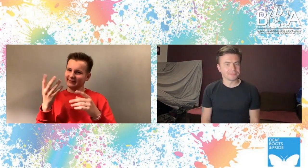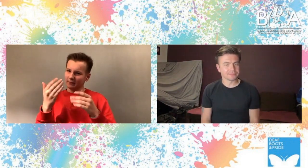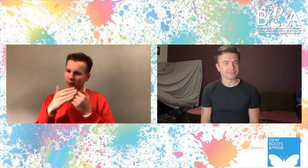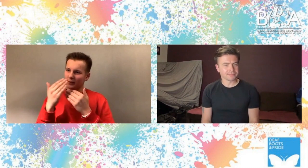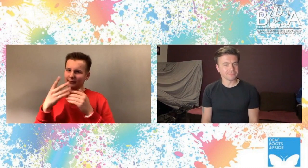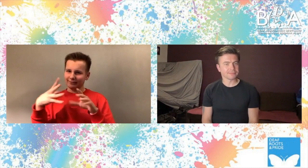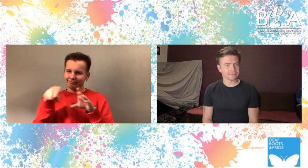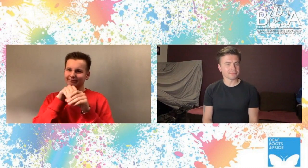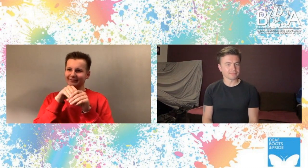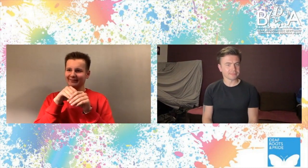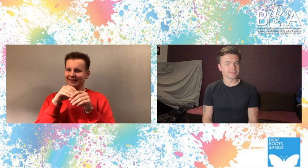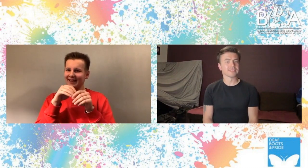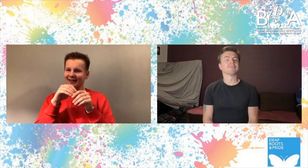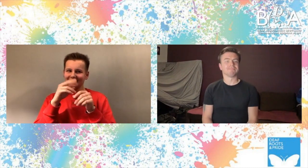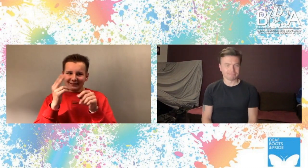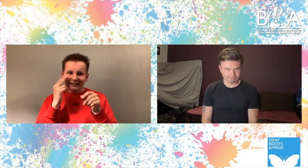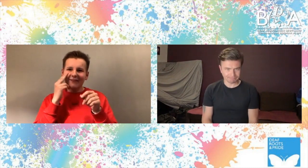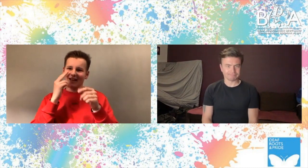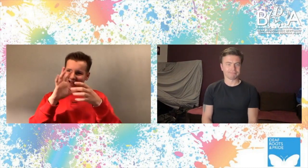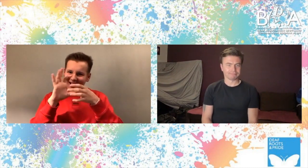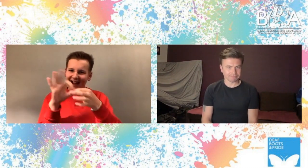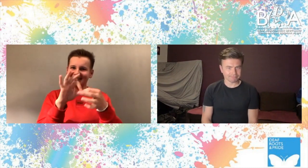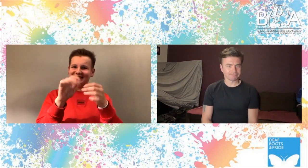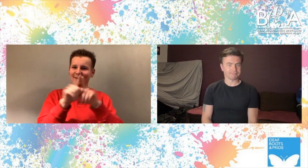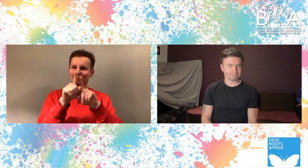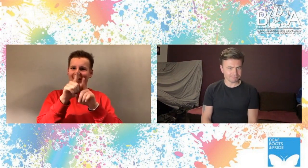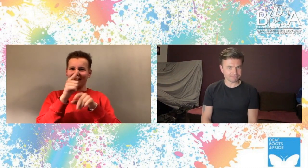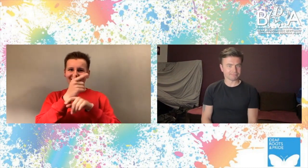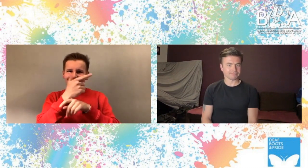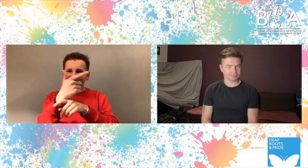Yes, I would like to see that too. To see more Deaf people encouraged